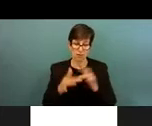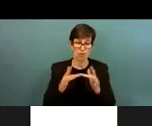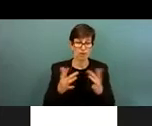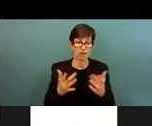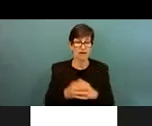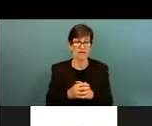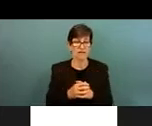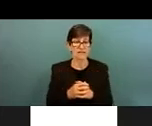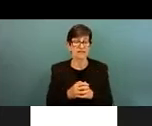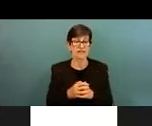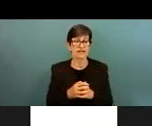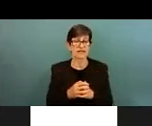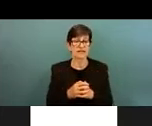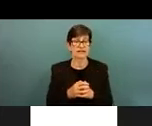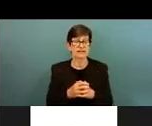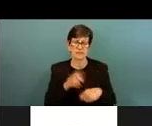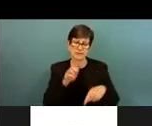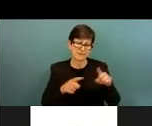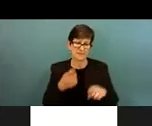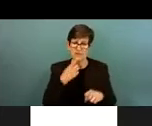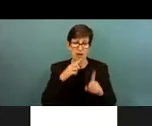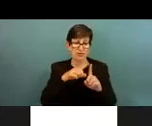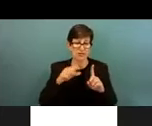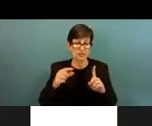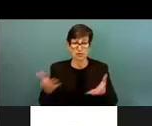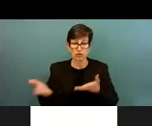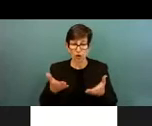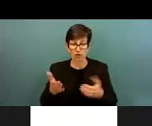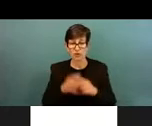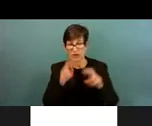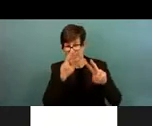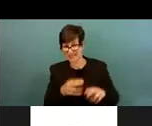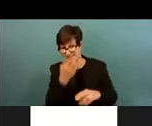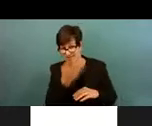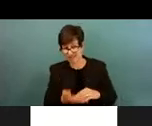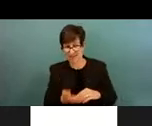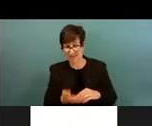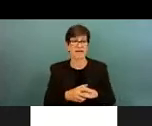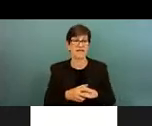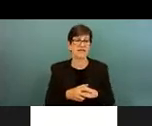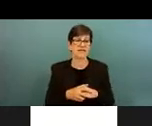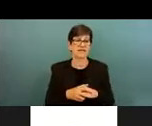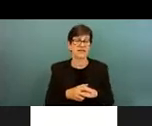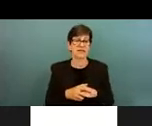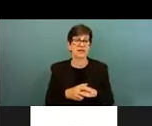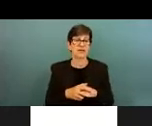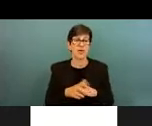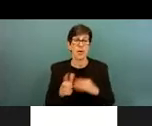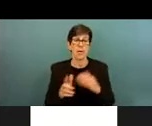kinds of digital services. So you can see there what we see as constituting a bundle